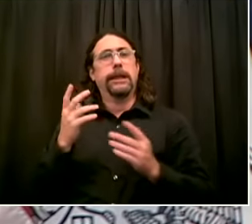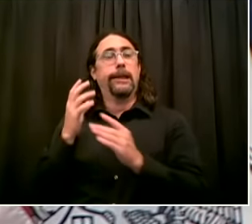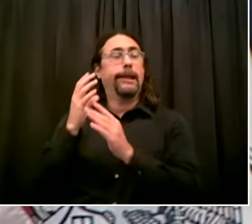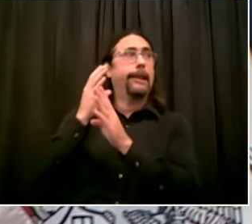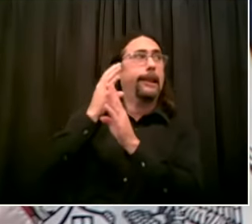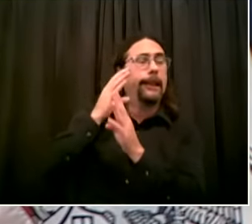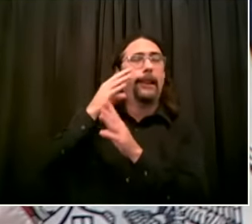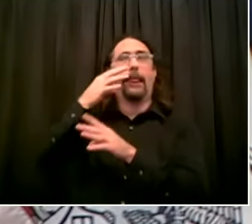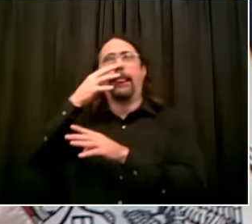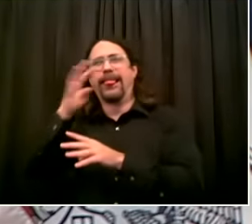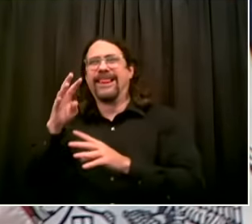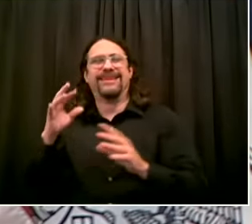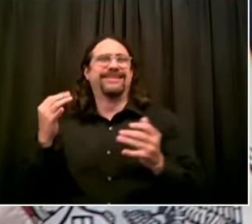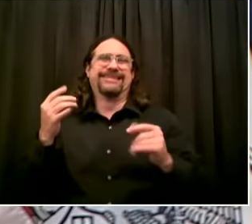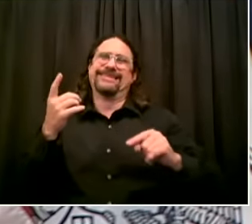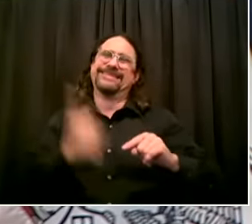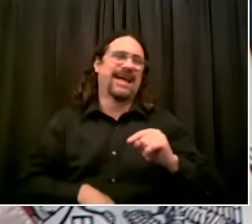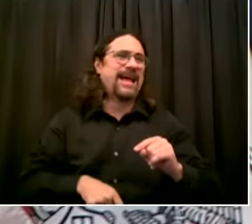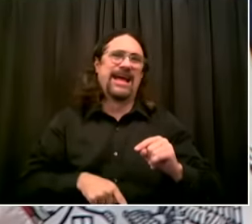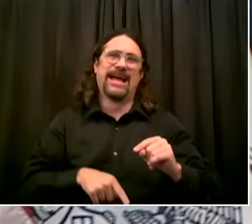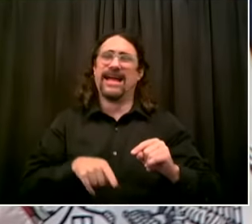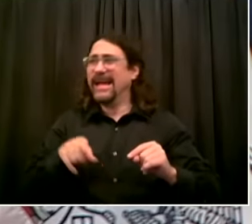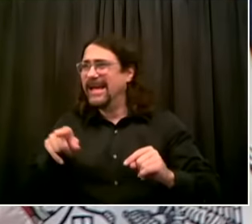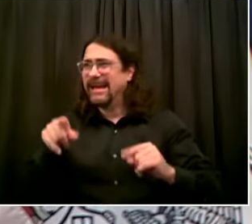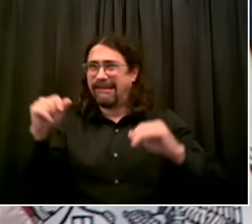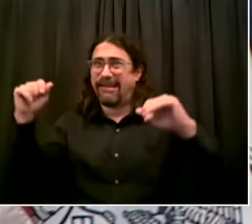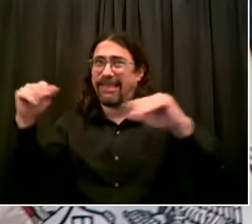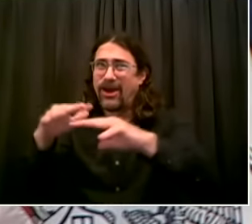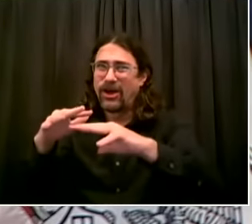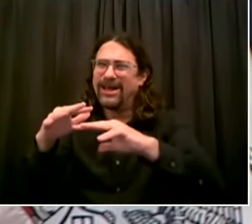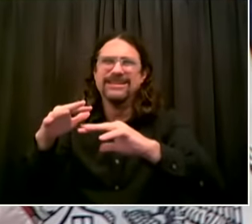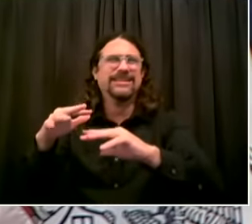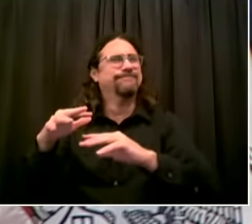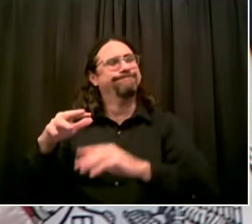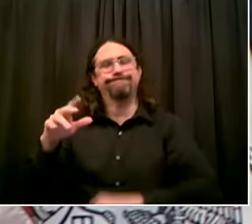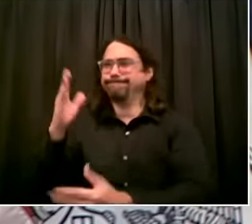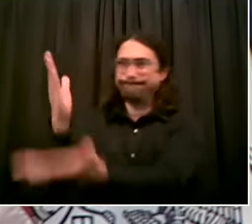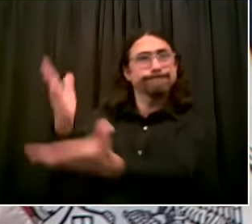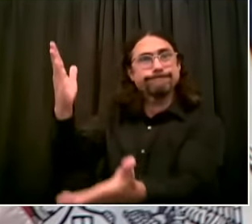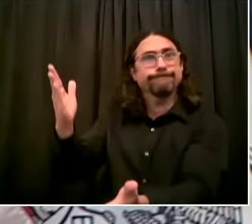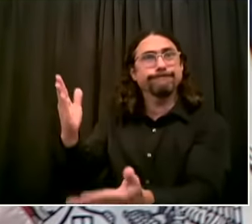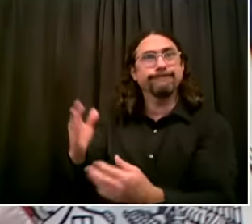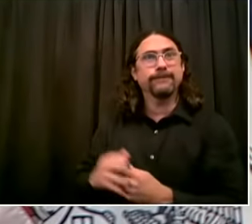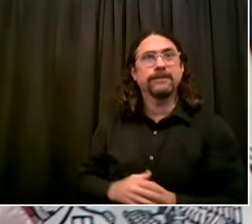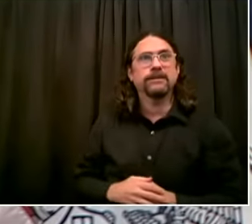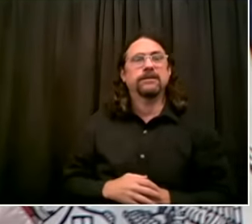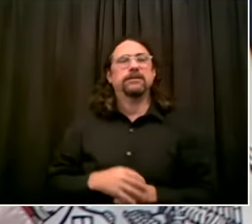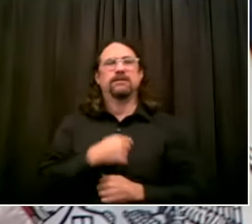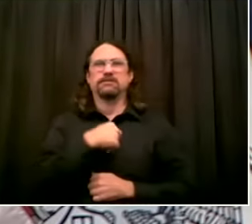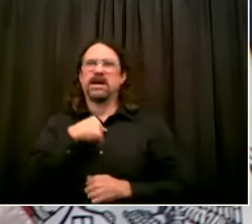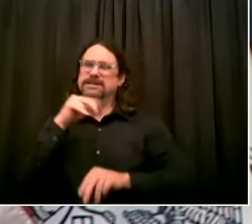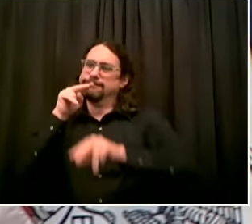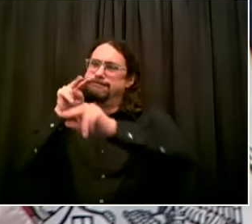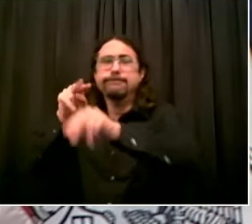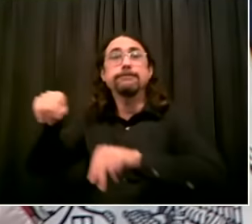MEASURES. WE EXPERIENCED TREMENDOUS COOPS AND SUPPORT. COMMUNITY LEADERS HAVE BEENTE LLING MEMBERSF O THE COMMUNITY HOW